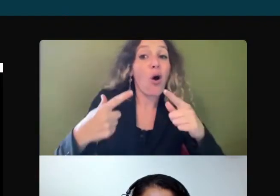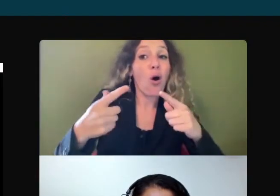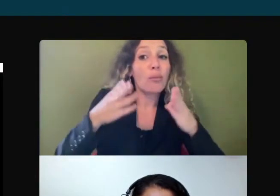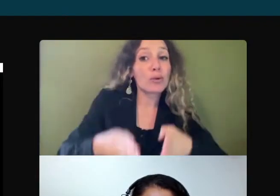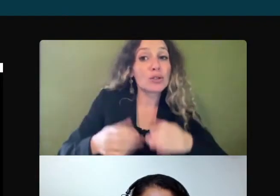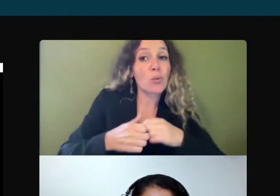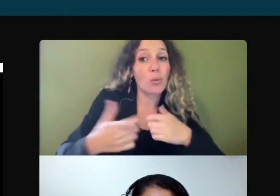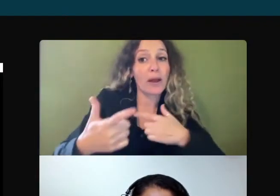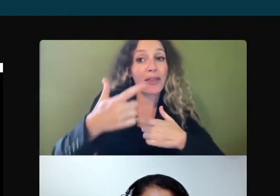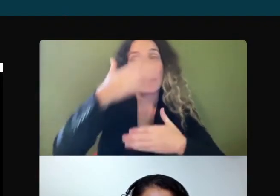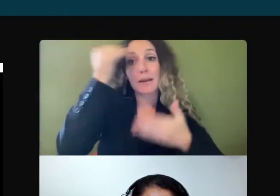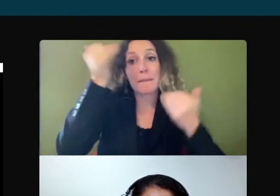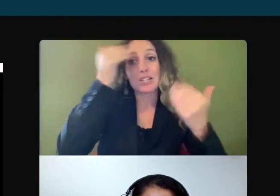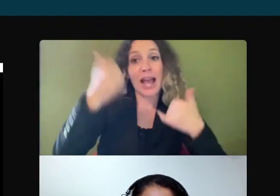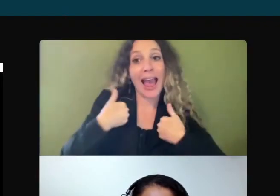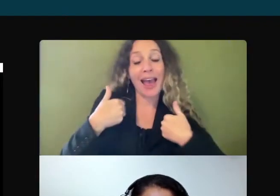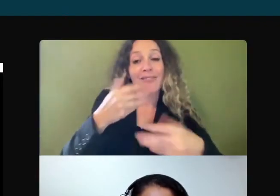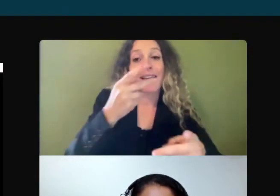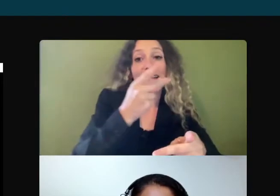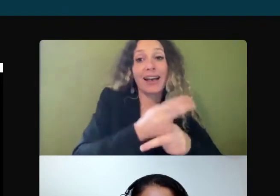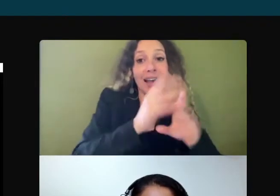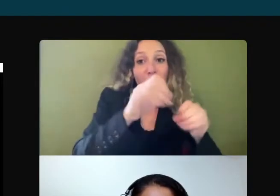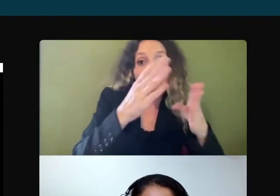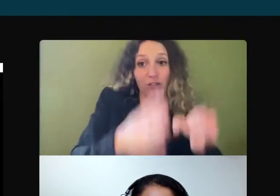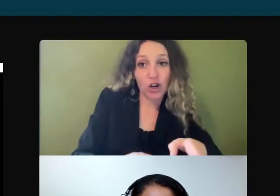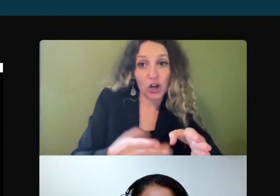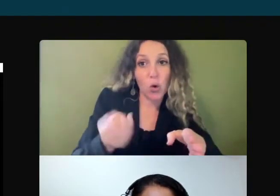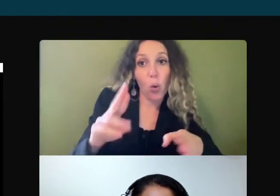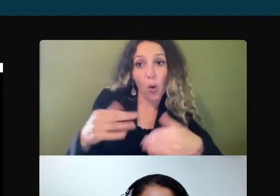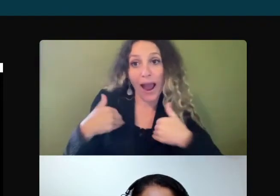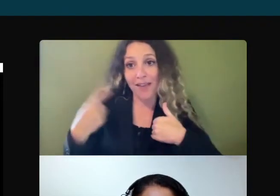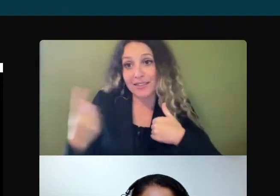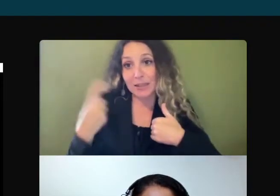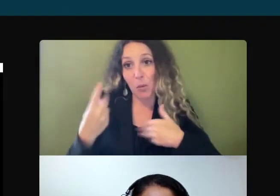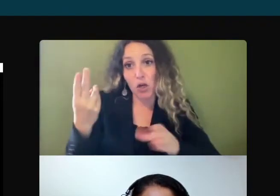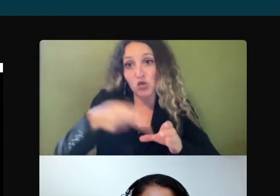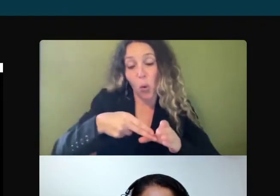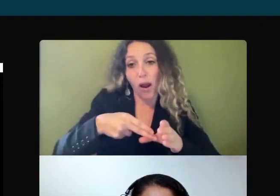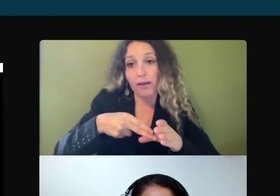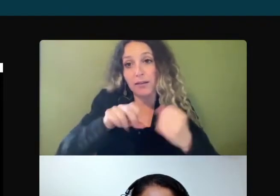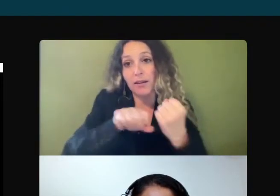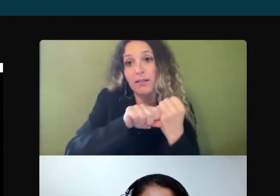a caregiver or have someone who can help them join a telemedicine visit.